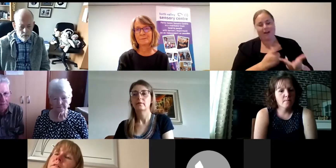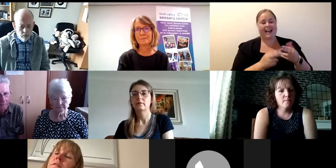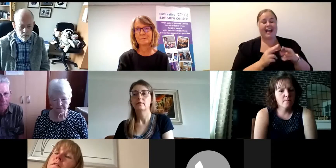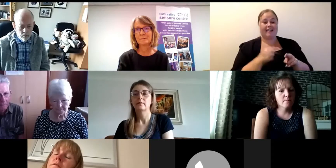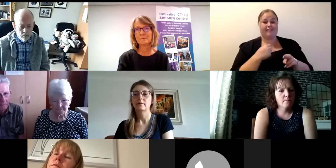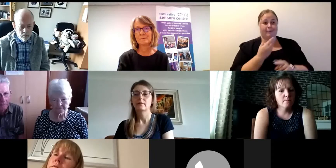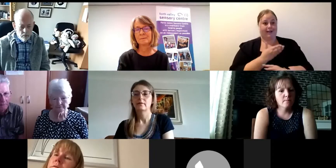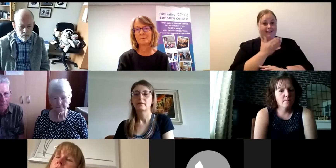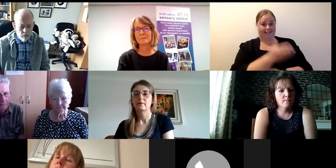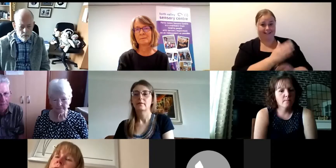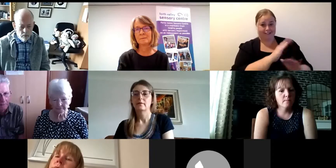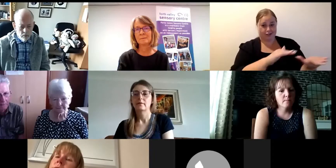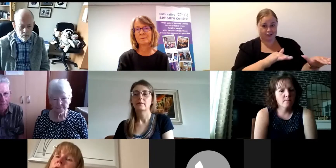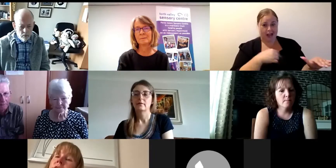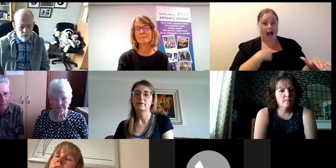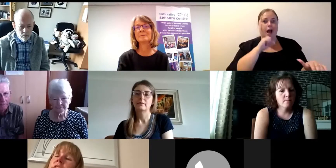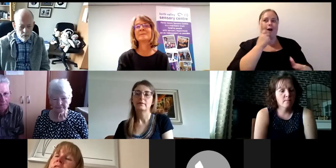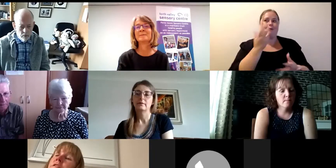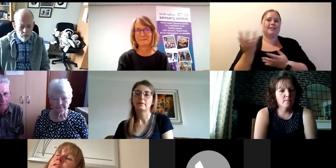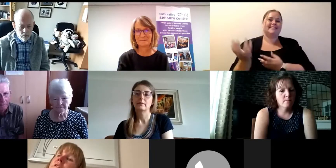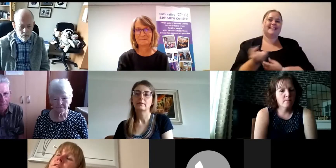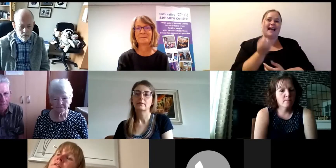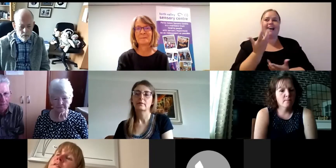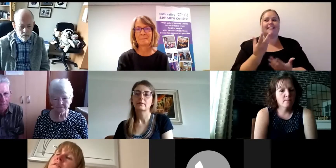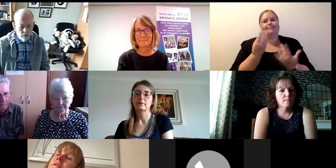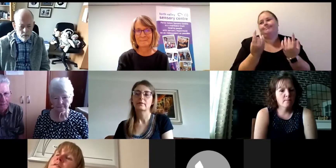watch, or a colour setter and I would highlight that these are things that the